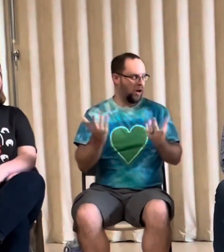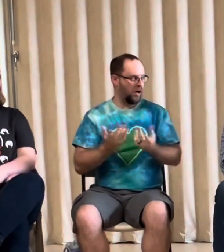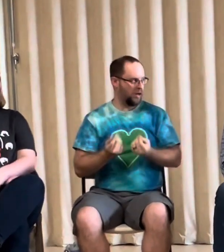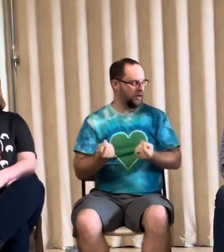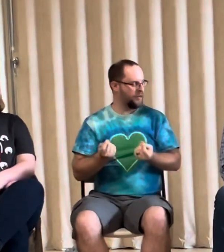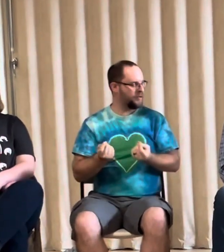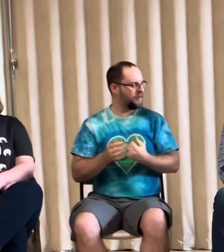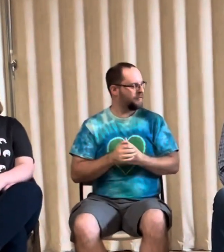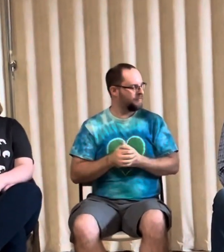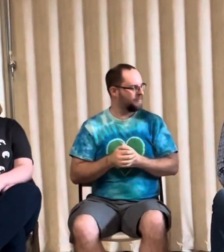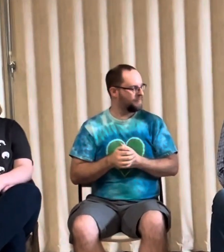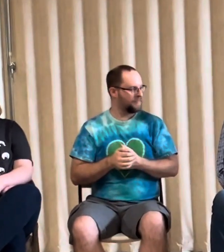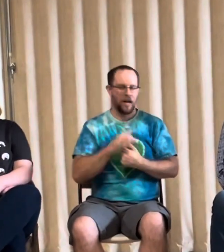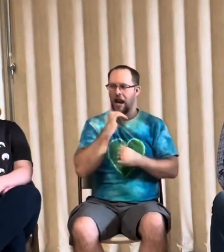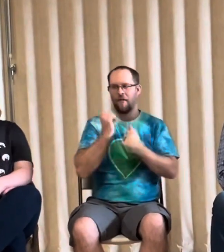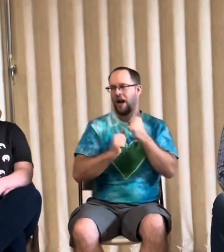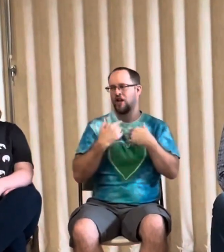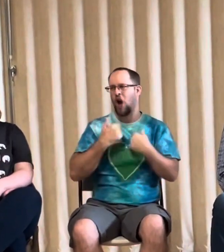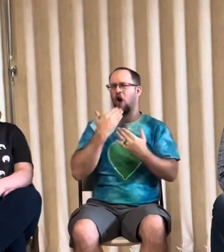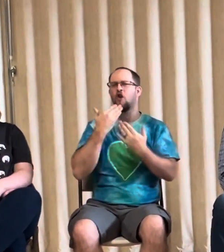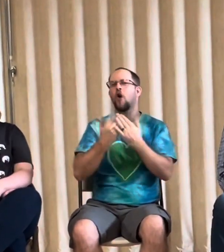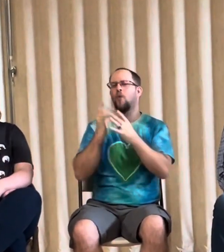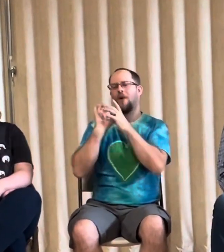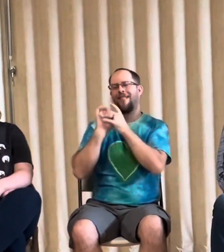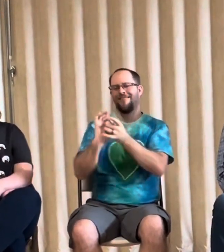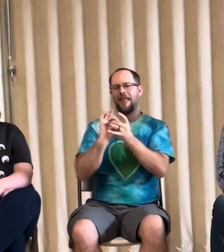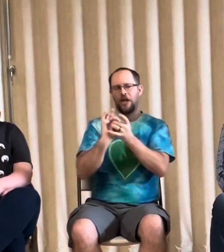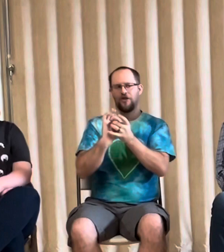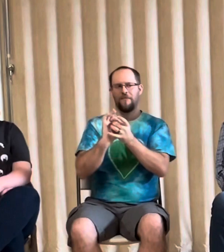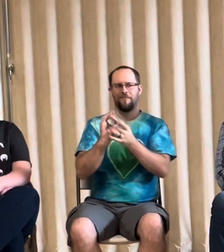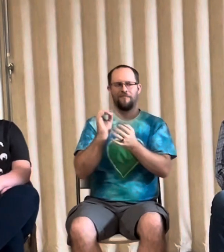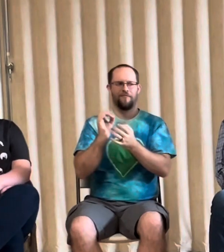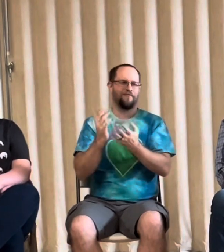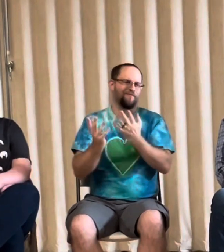And not everybody has a good relationship, if they have a grandpa, they don't necessarily